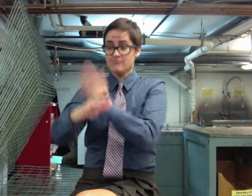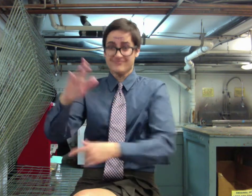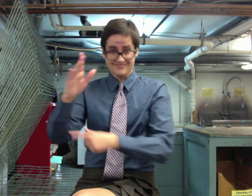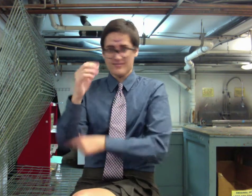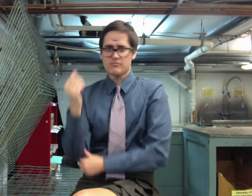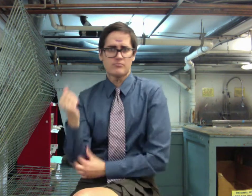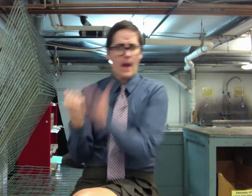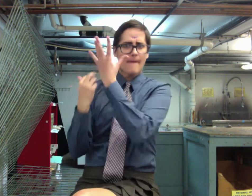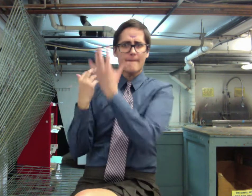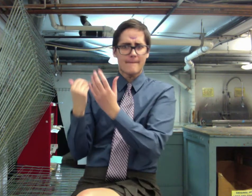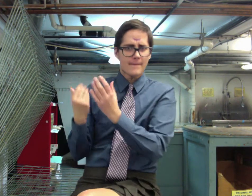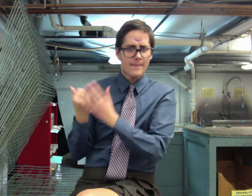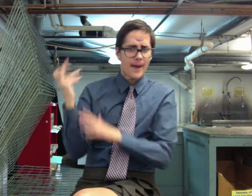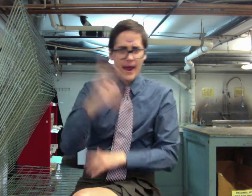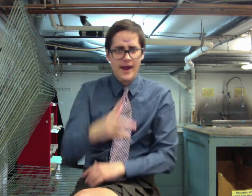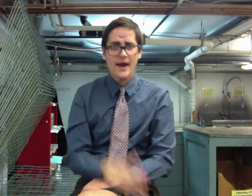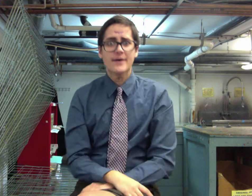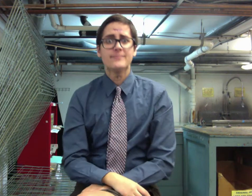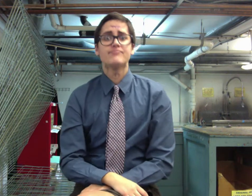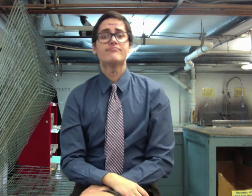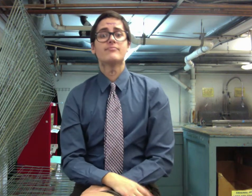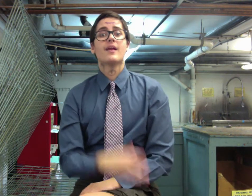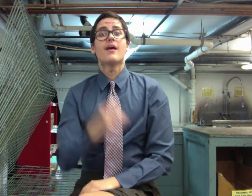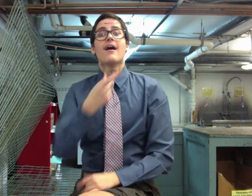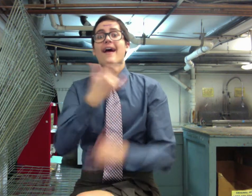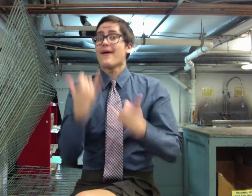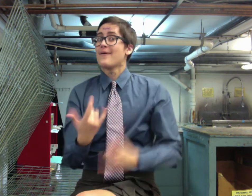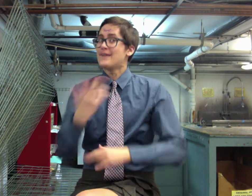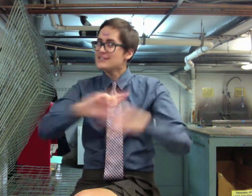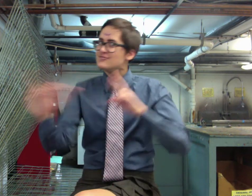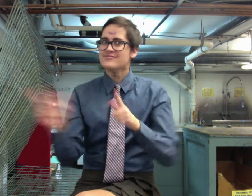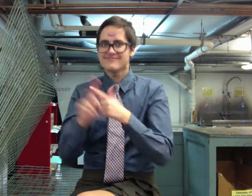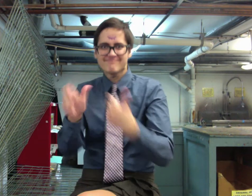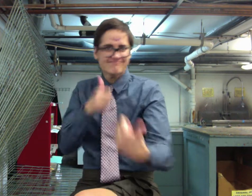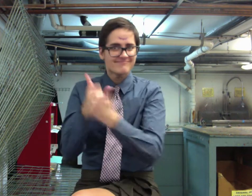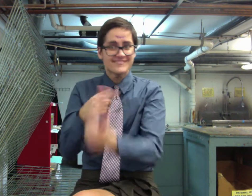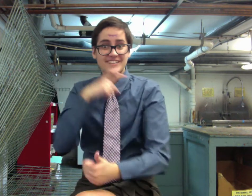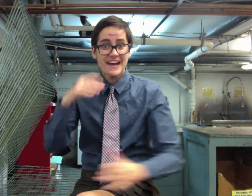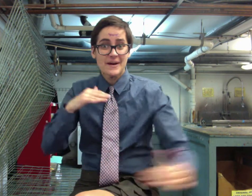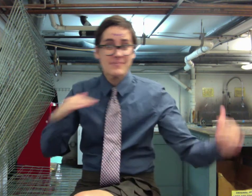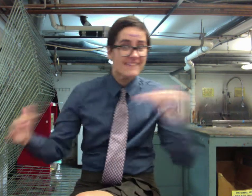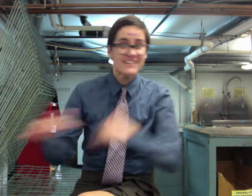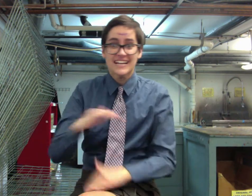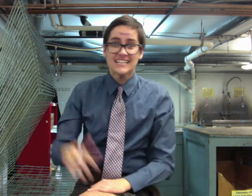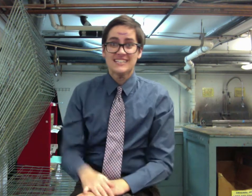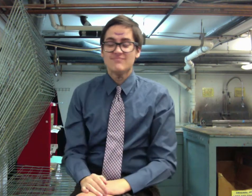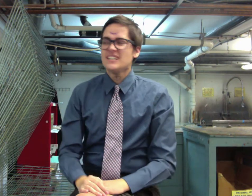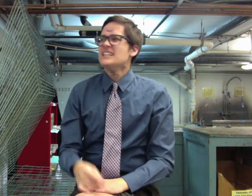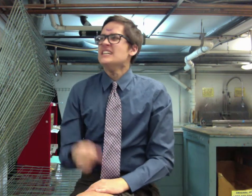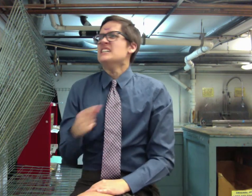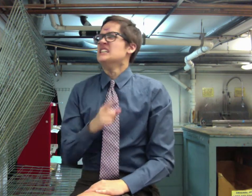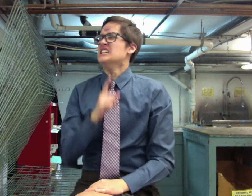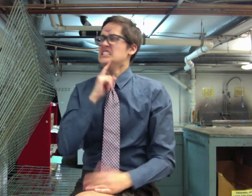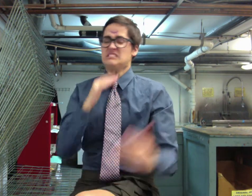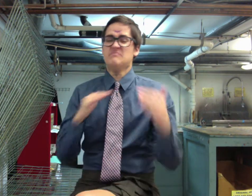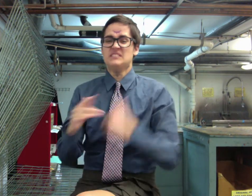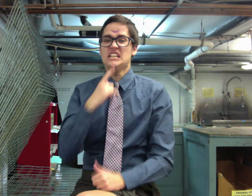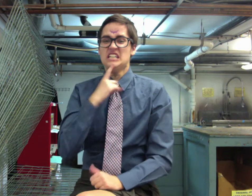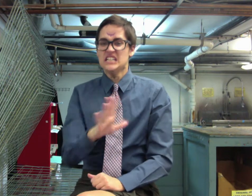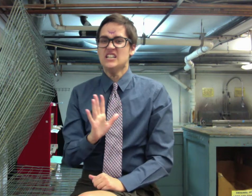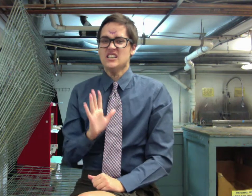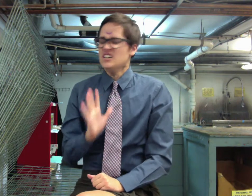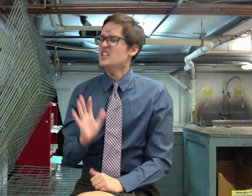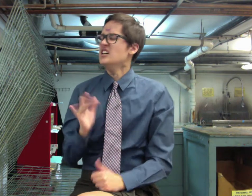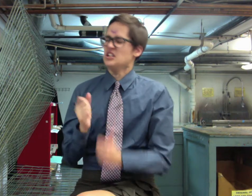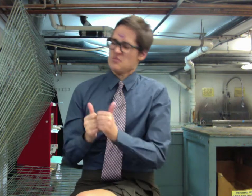amputations, and he's ready to take on Desert Bluffs-- which is probably the